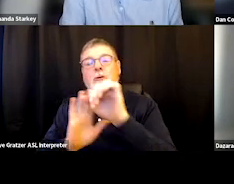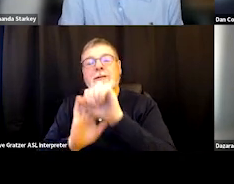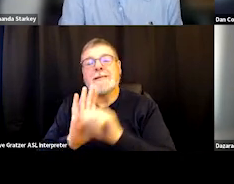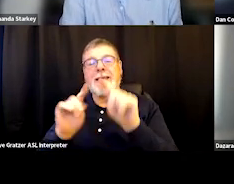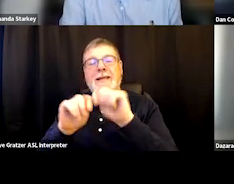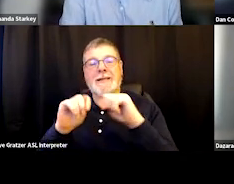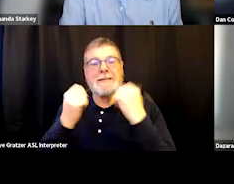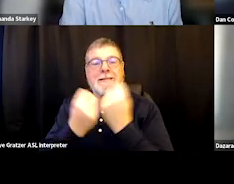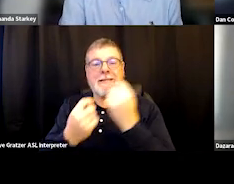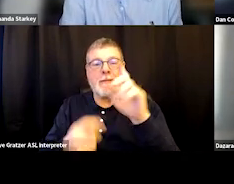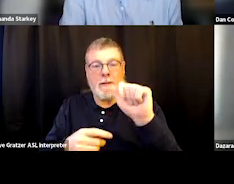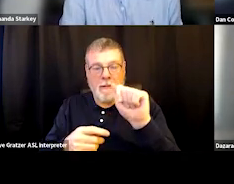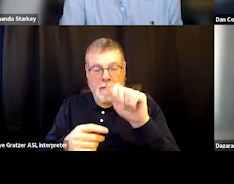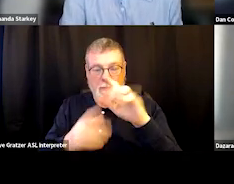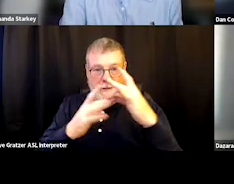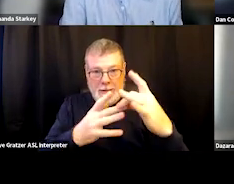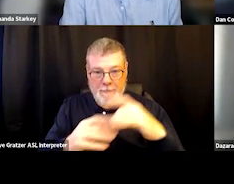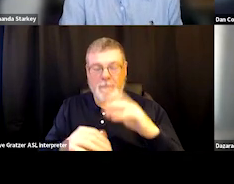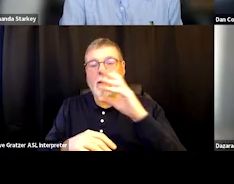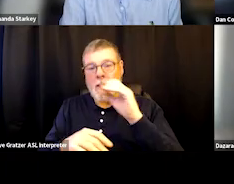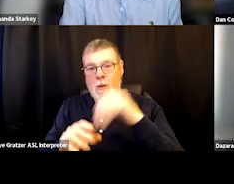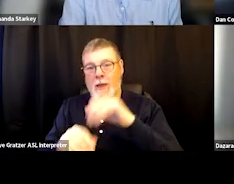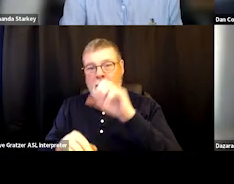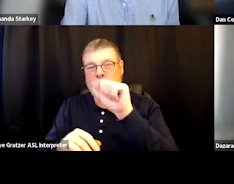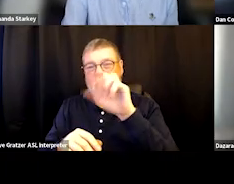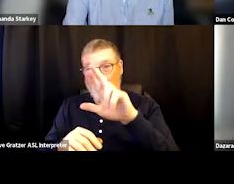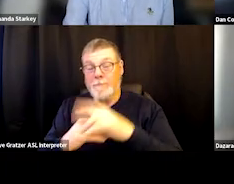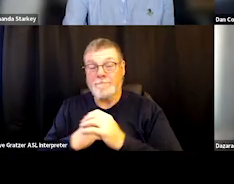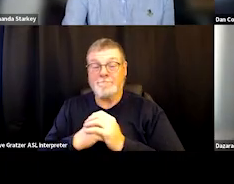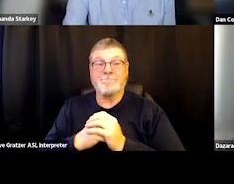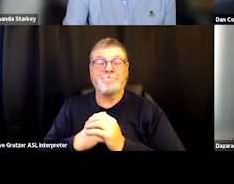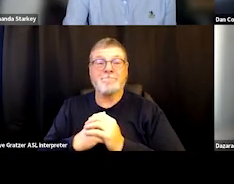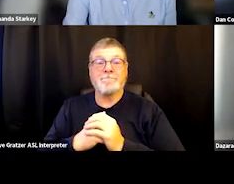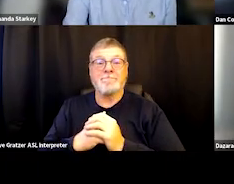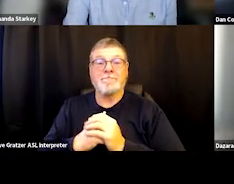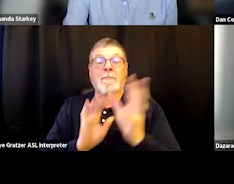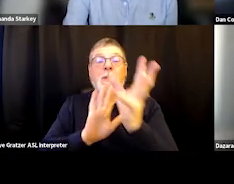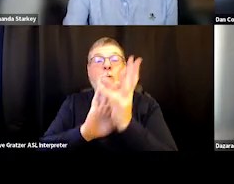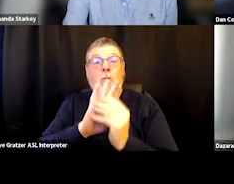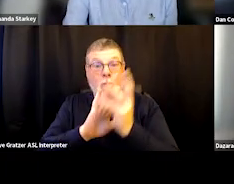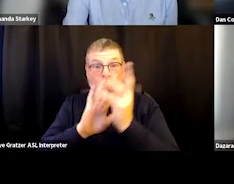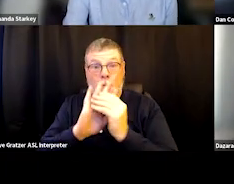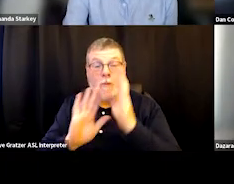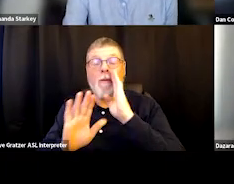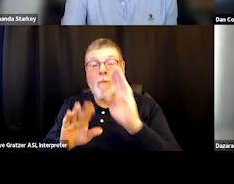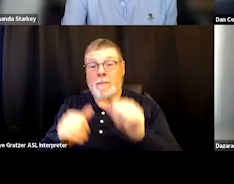or the SAMHSA SOAR TA Center Liaison in your state. A recording of this will be posted on our website